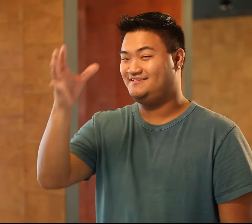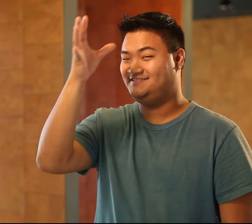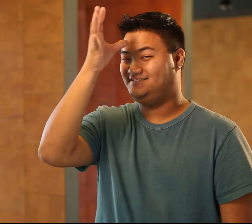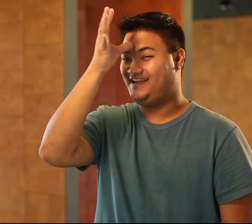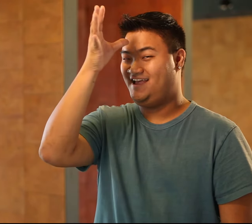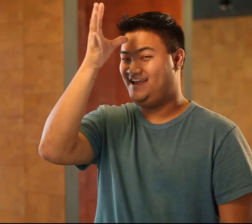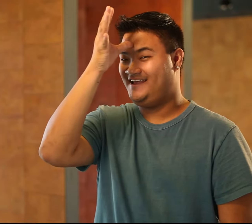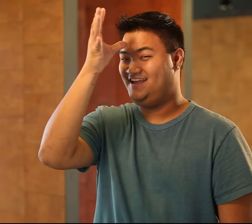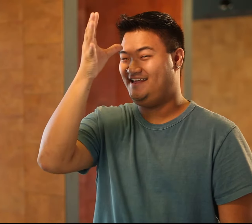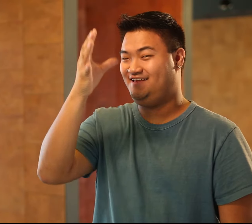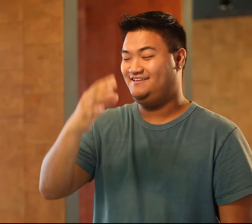father